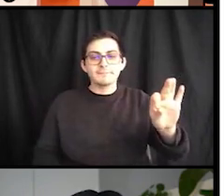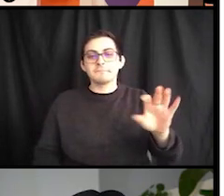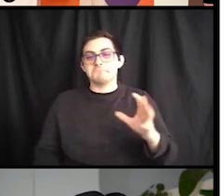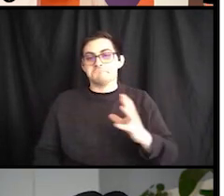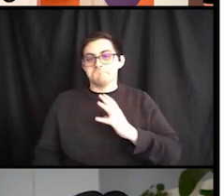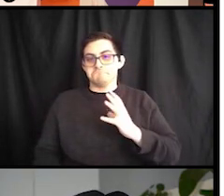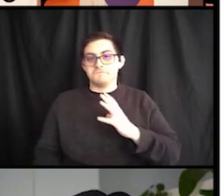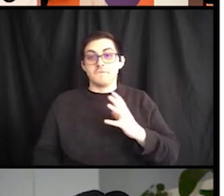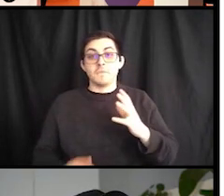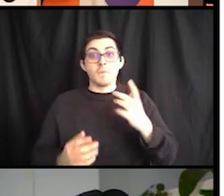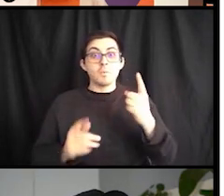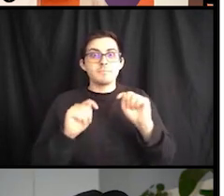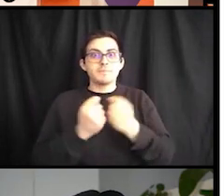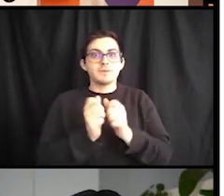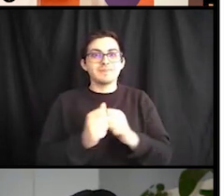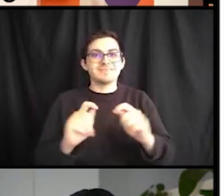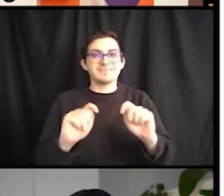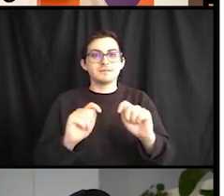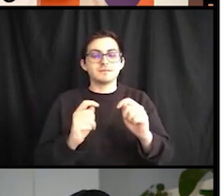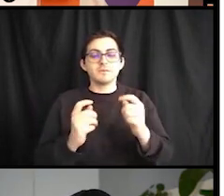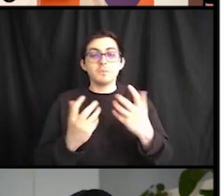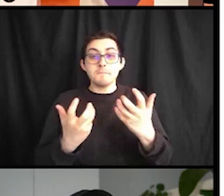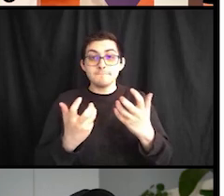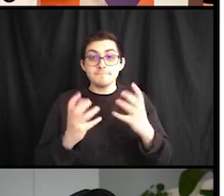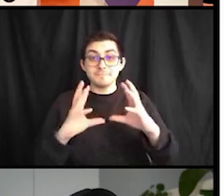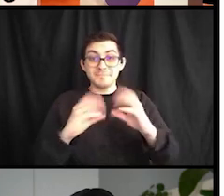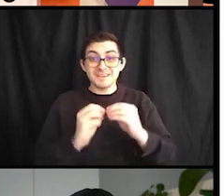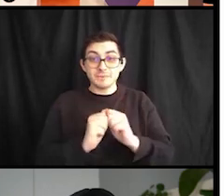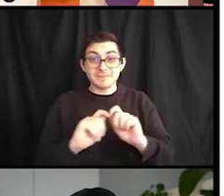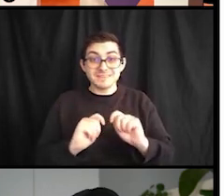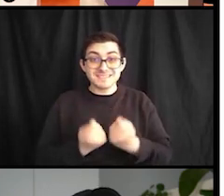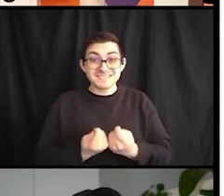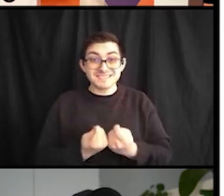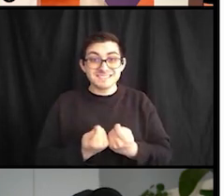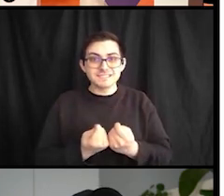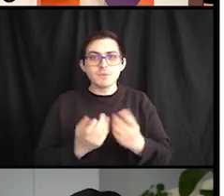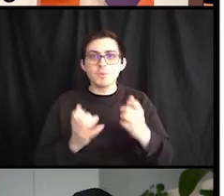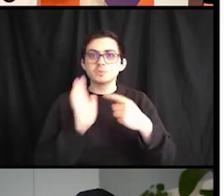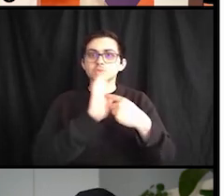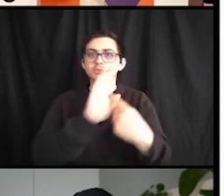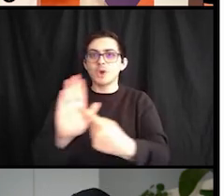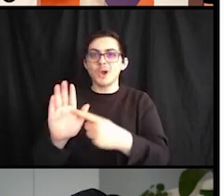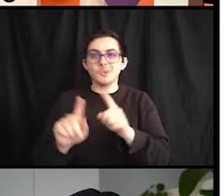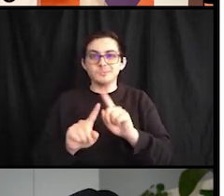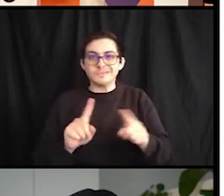but I don't really want to invite them into Figma here. But what I can do is copy the frames